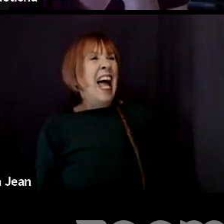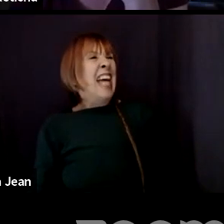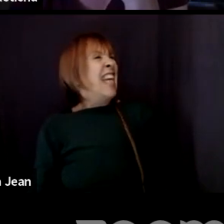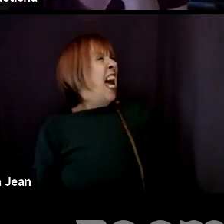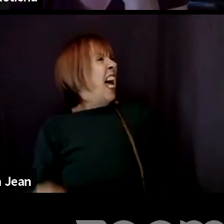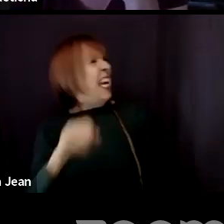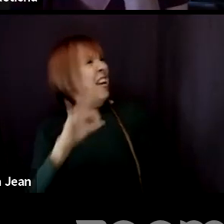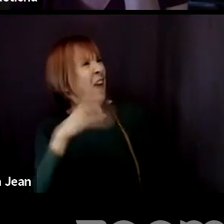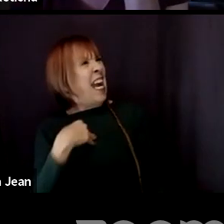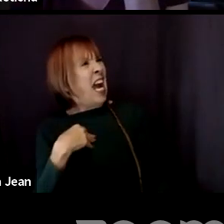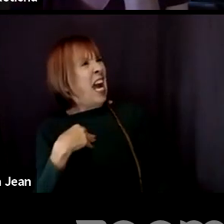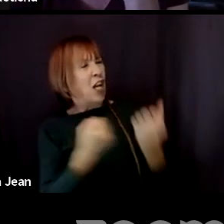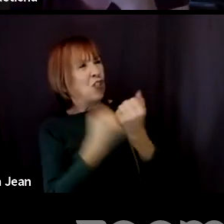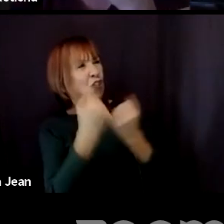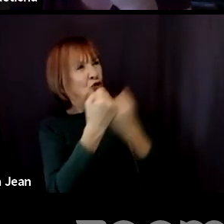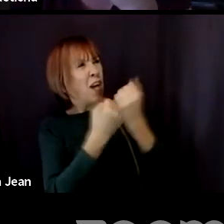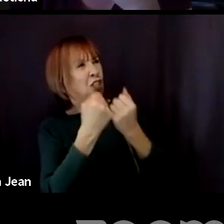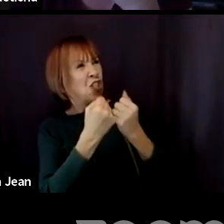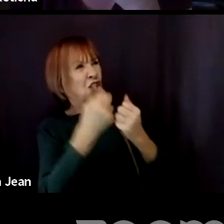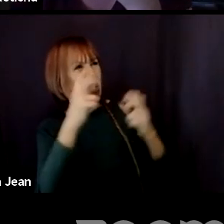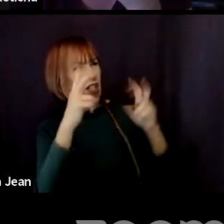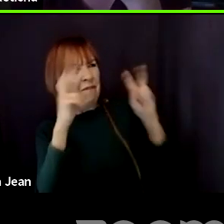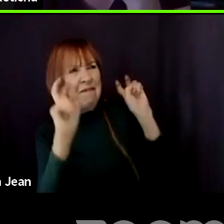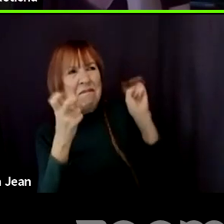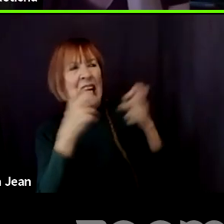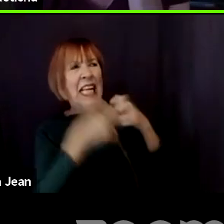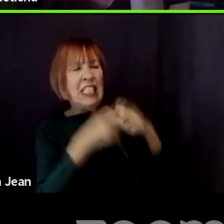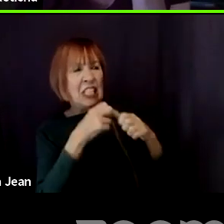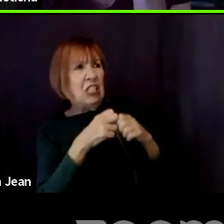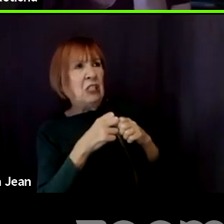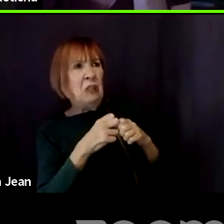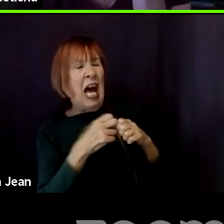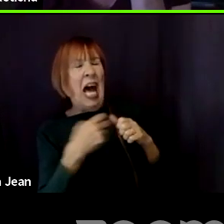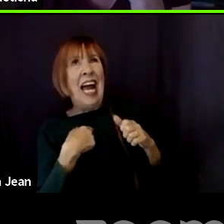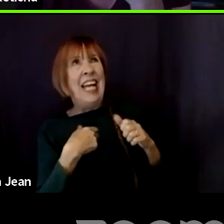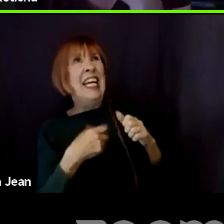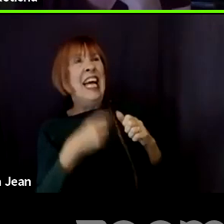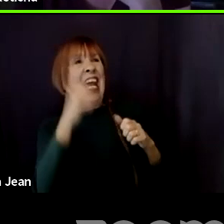So I will generally go back to individuals,